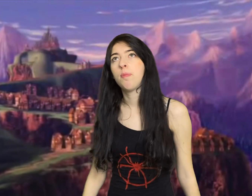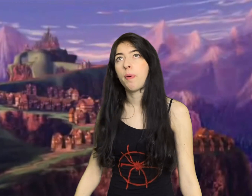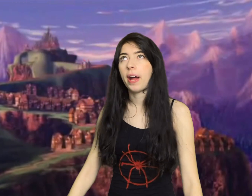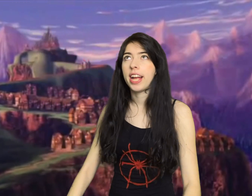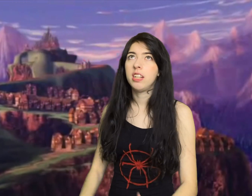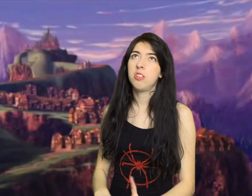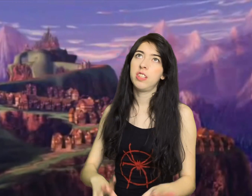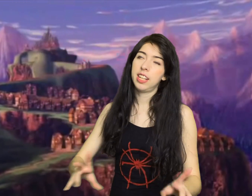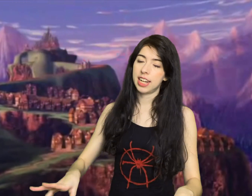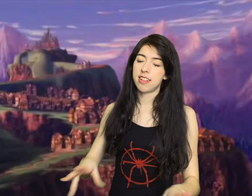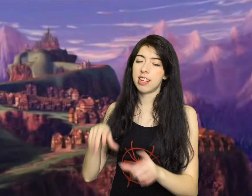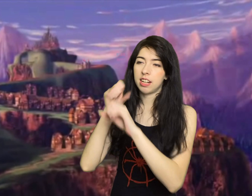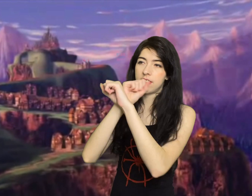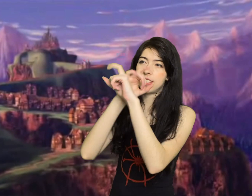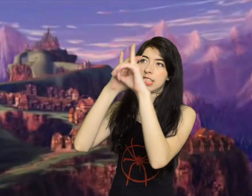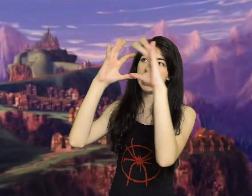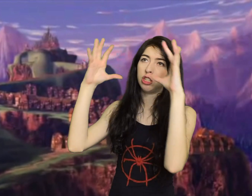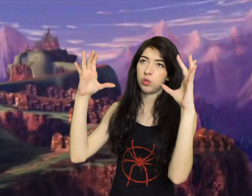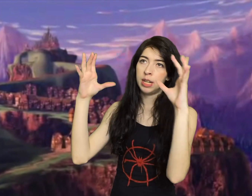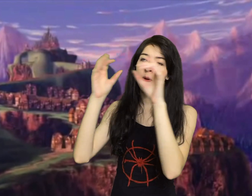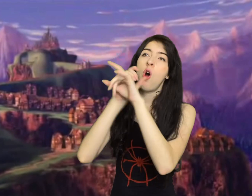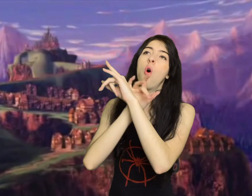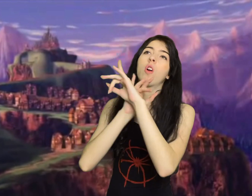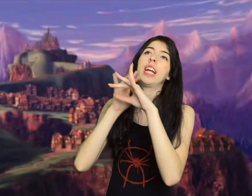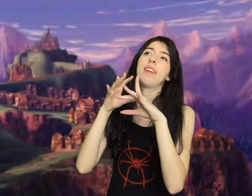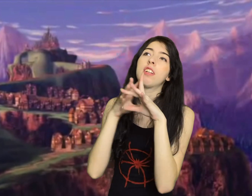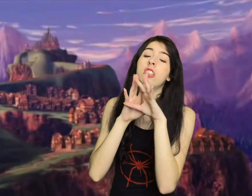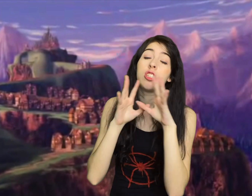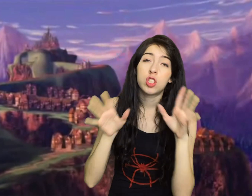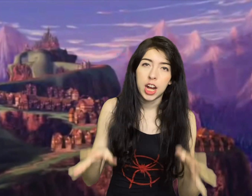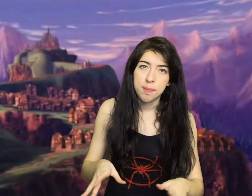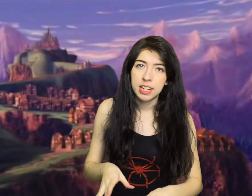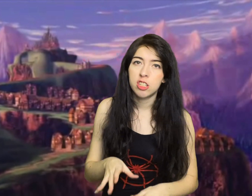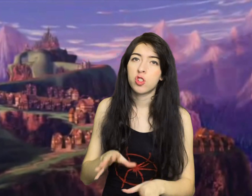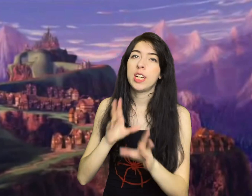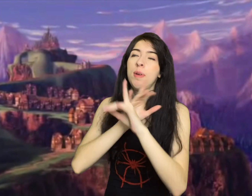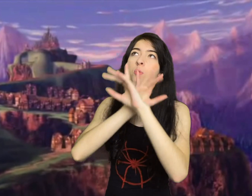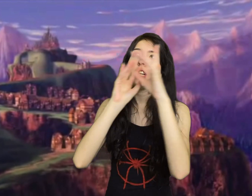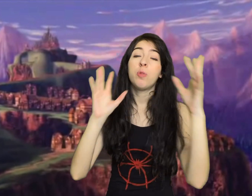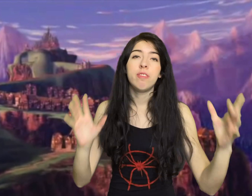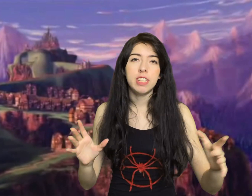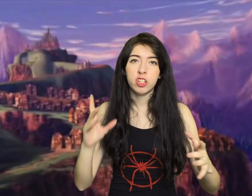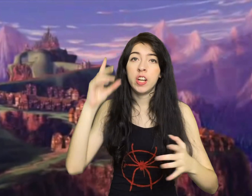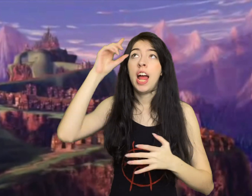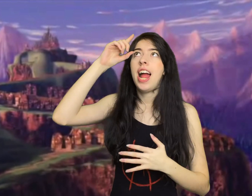but i usually like to think of this is like dream or like if you're describing a dream and what you envision